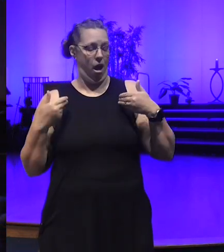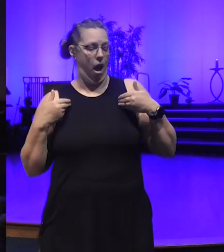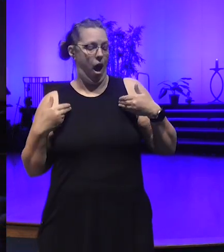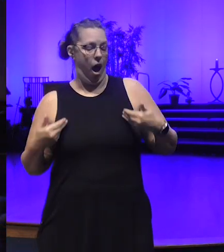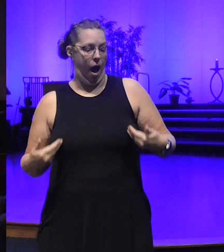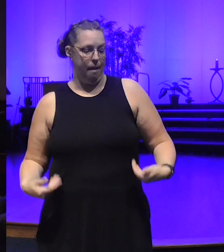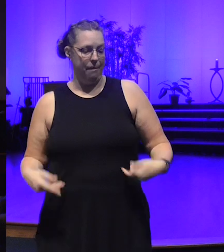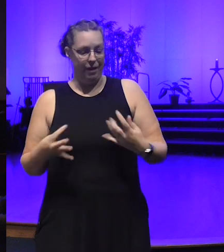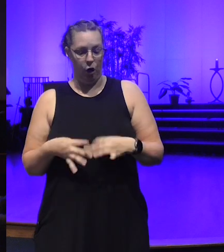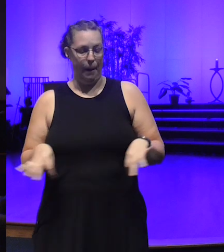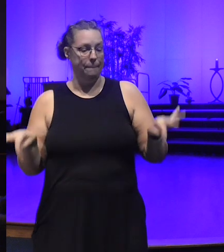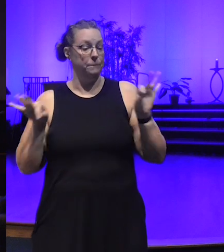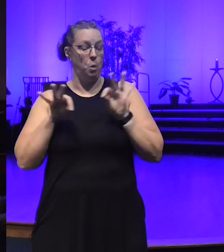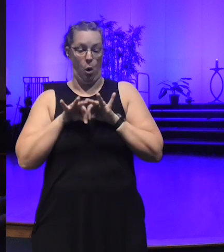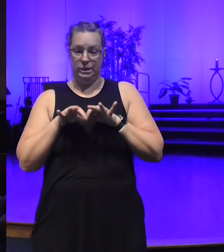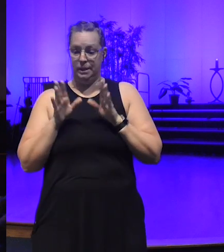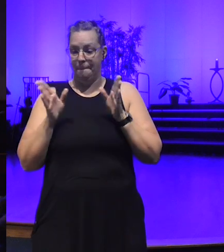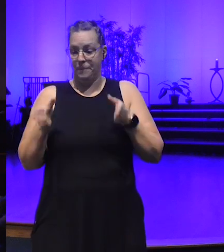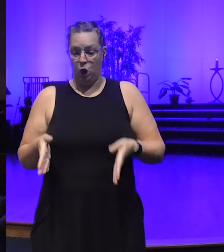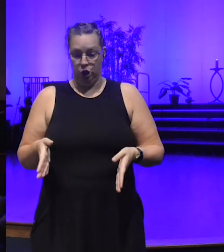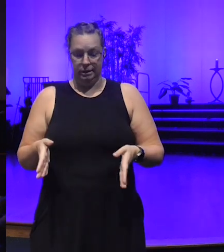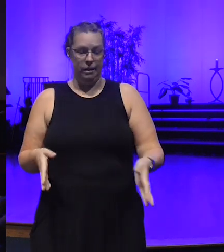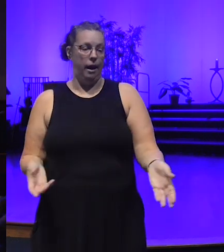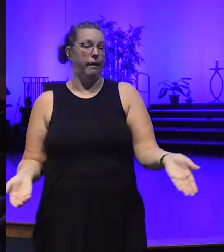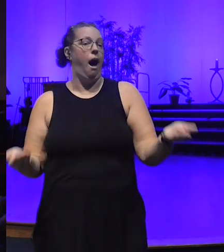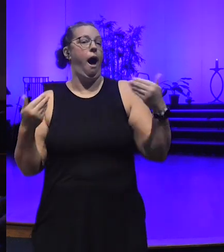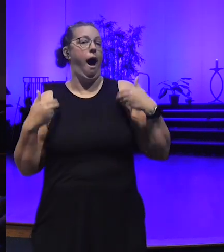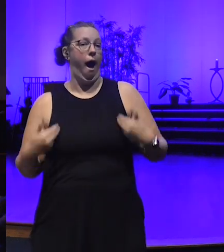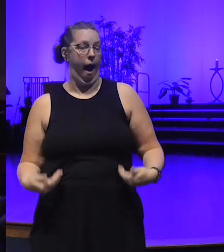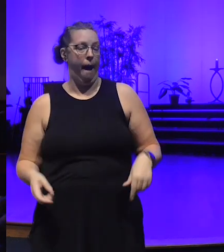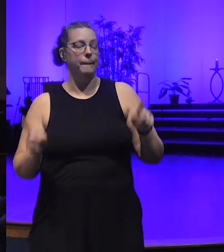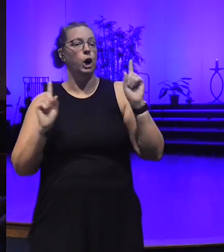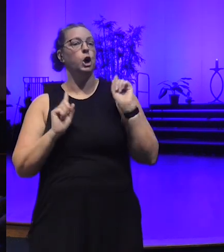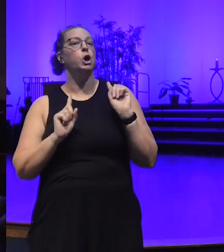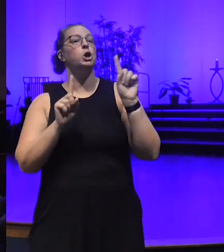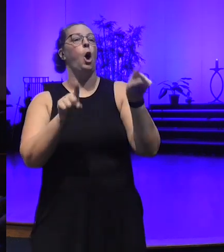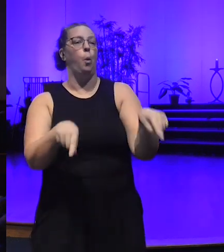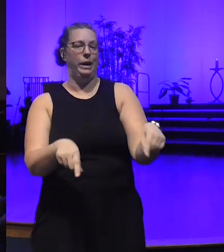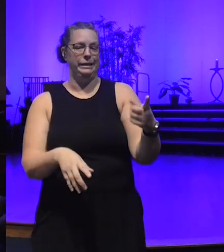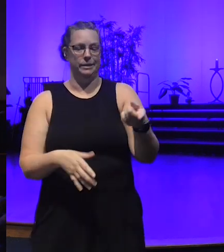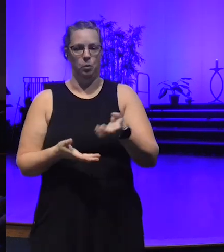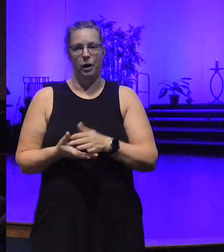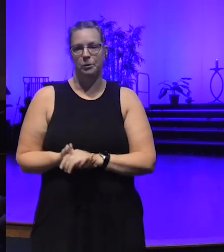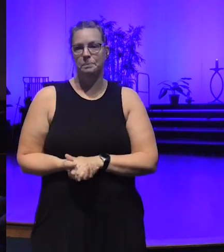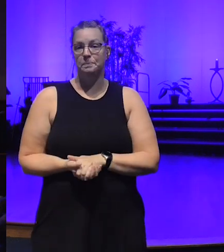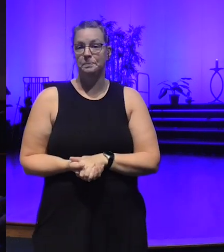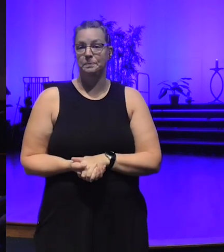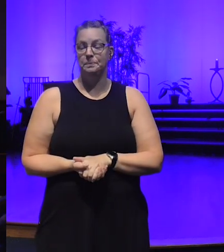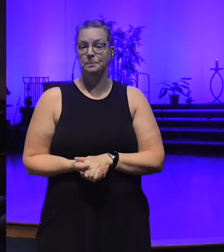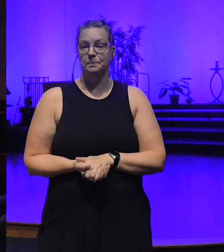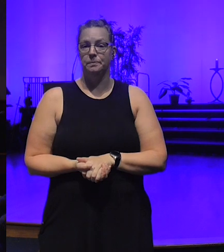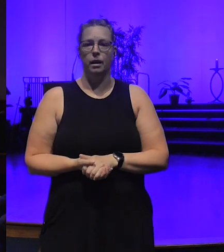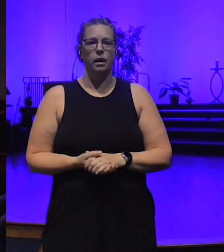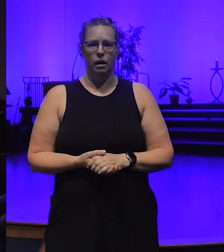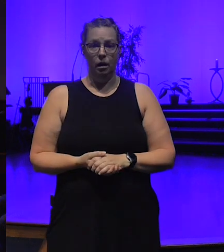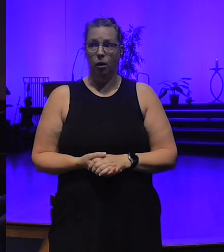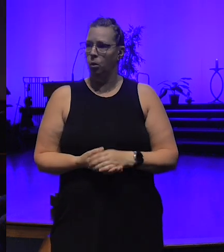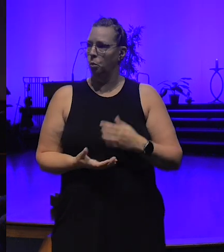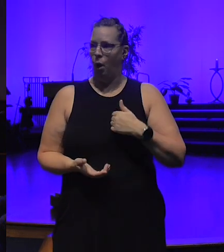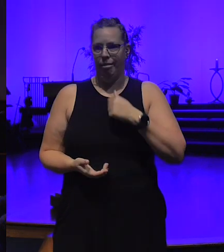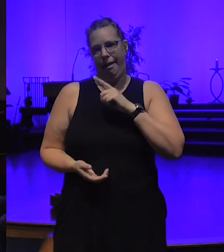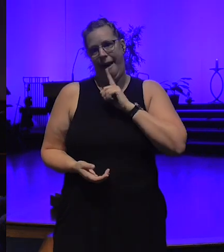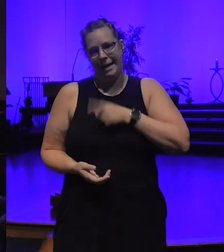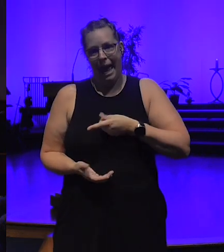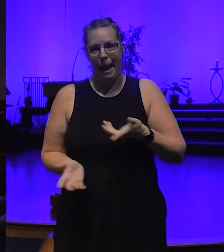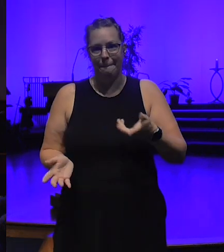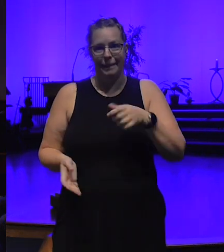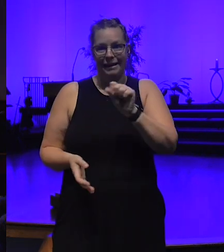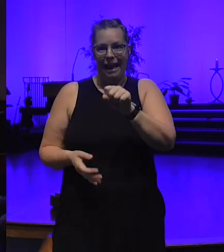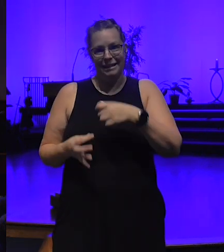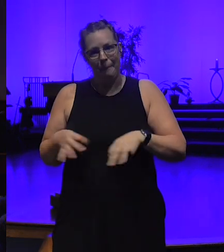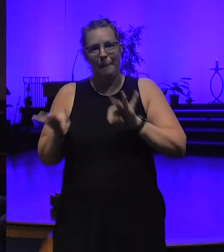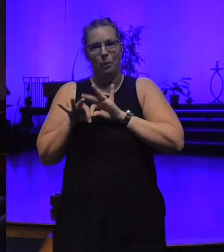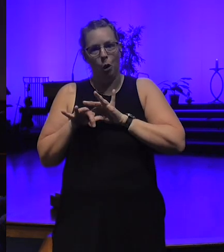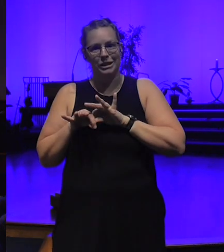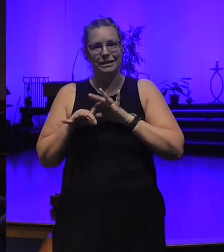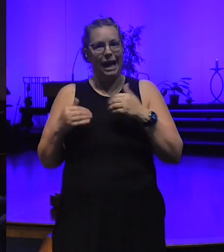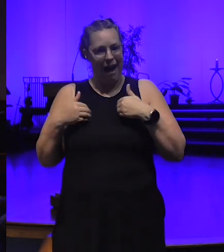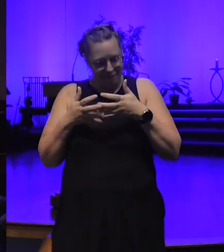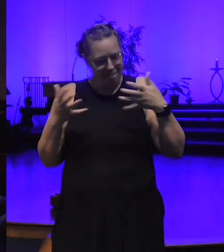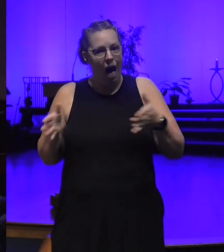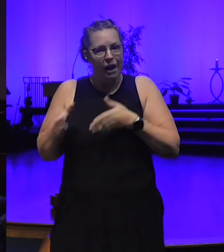important person I'm going somewhere and I am an important person I do have lots of plans it does